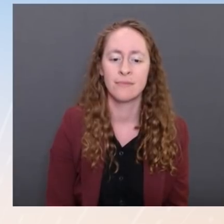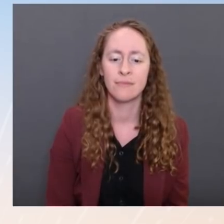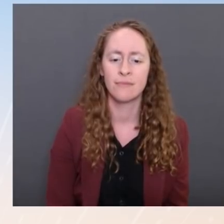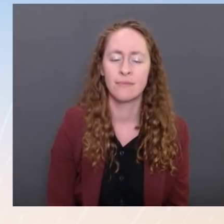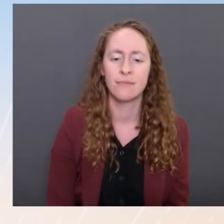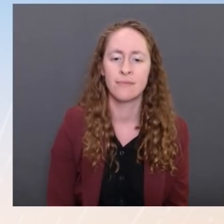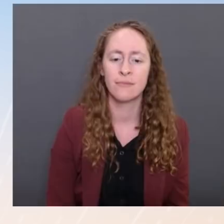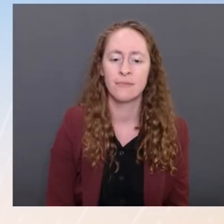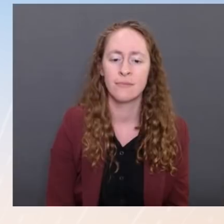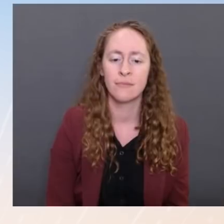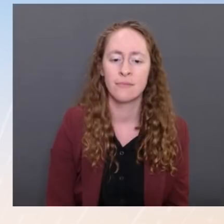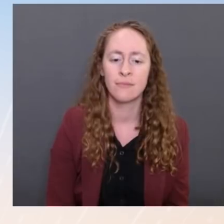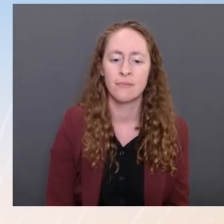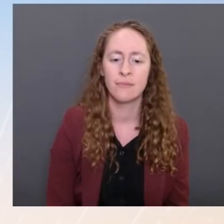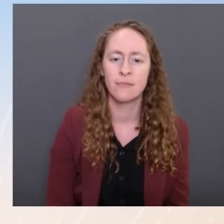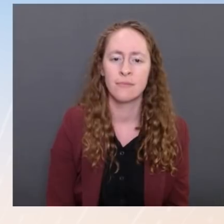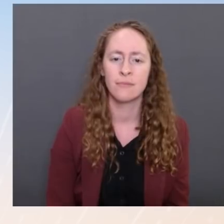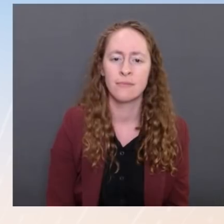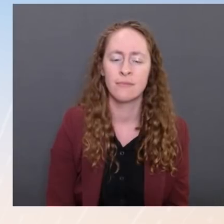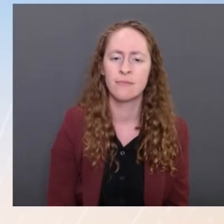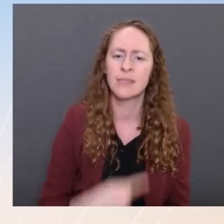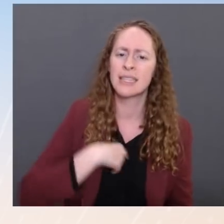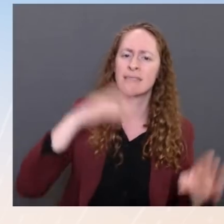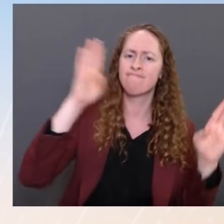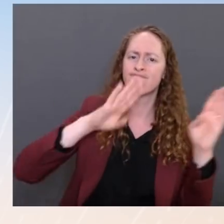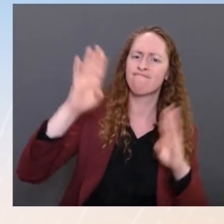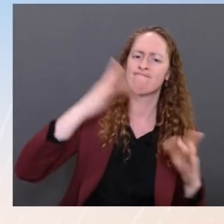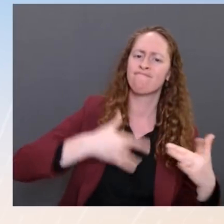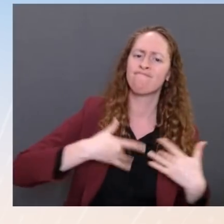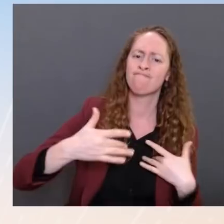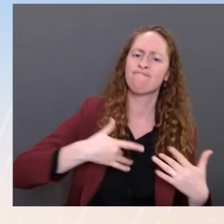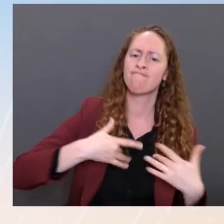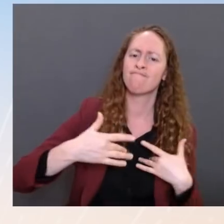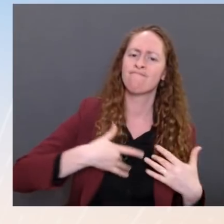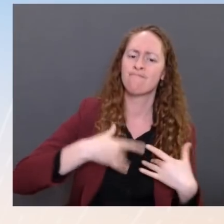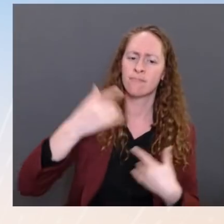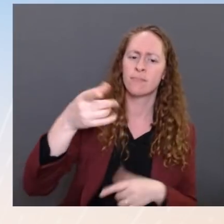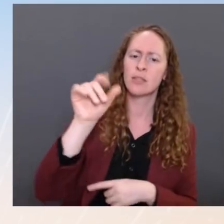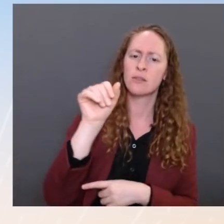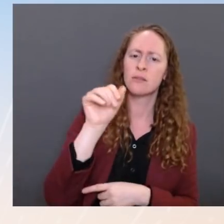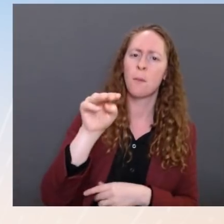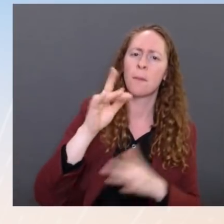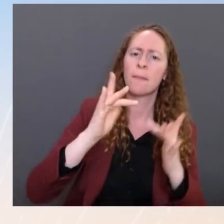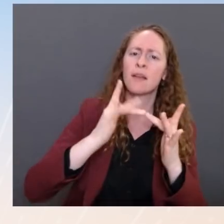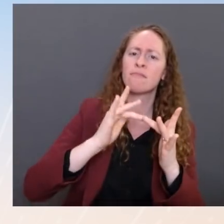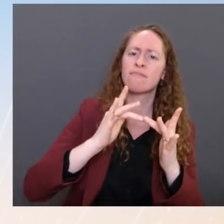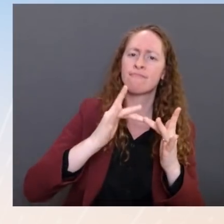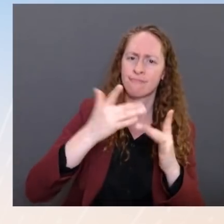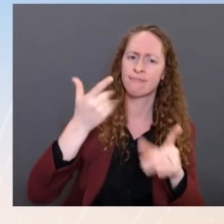Will the White House take any actions to prevent these adverse effects? Ms. Psaki: As a mom myself, Rory -- my daughter is younger than you;